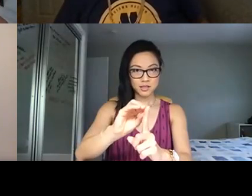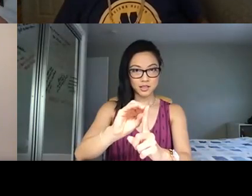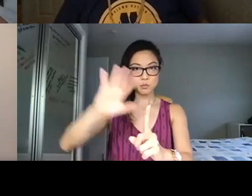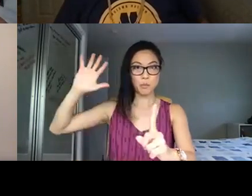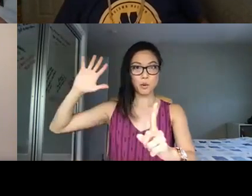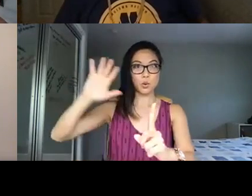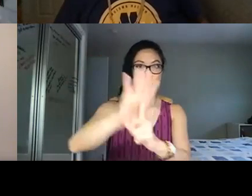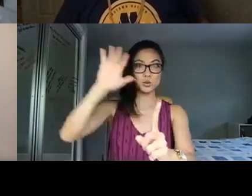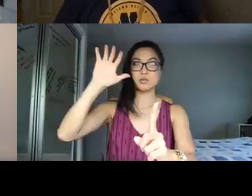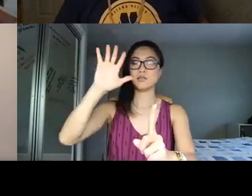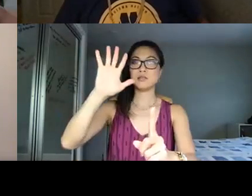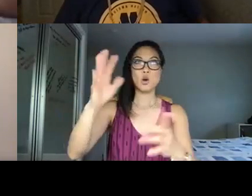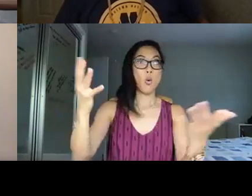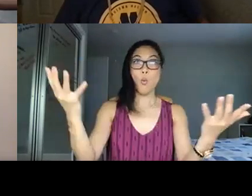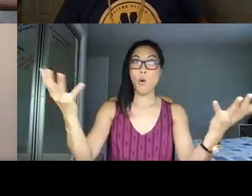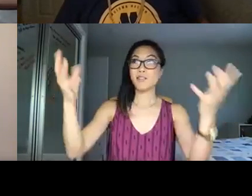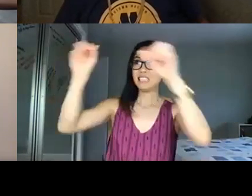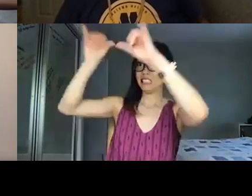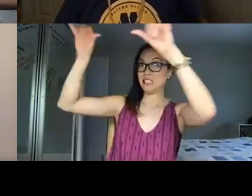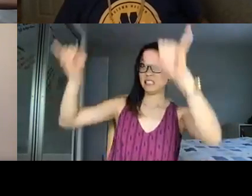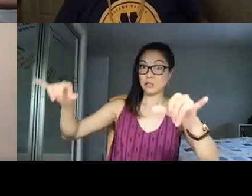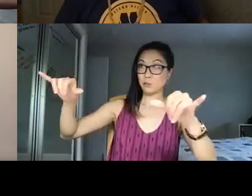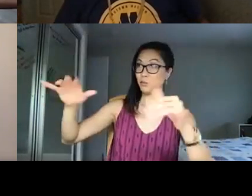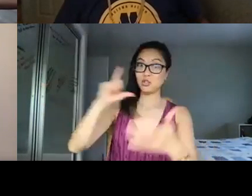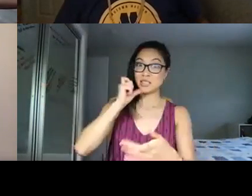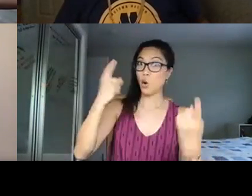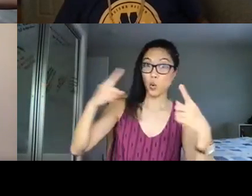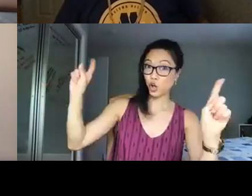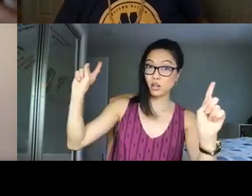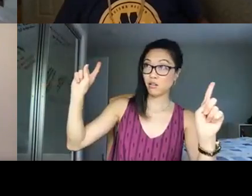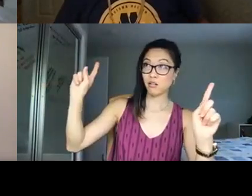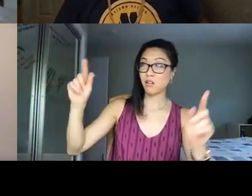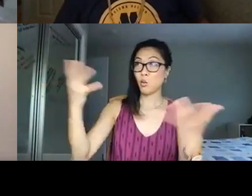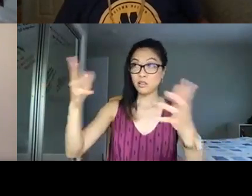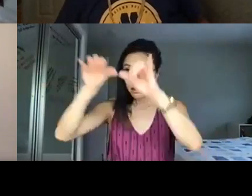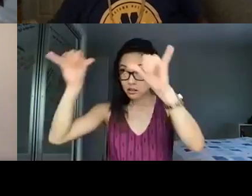What the systems of oppression are.